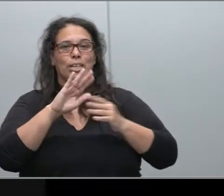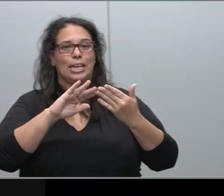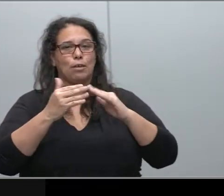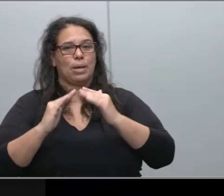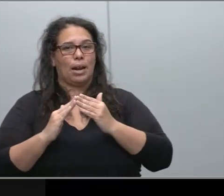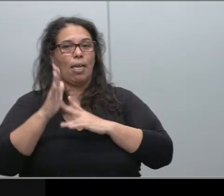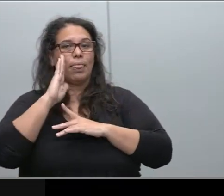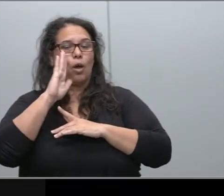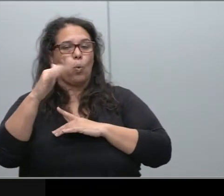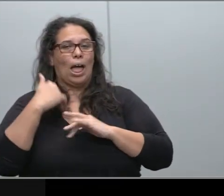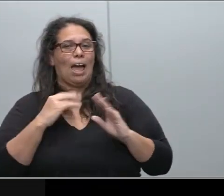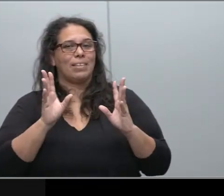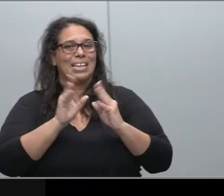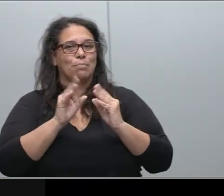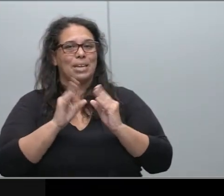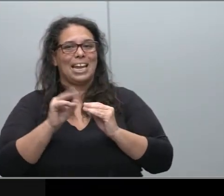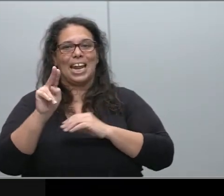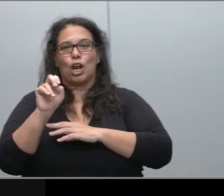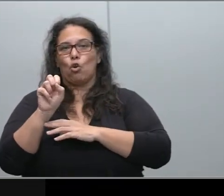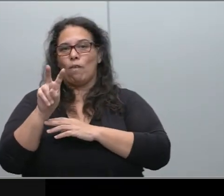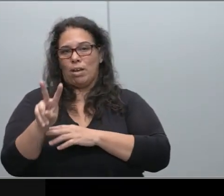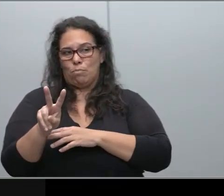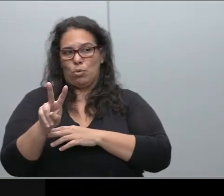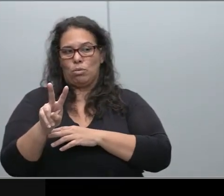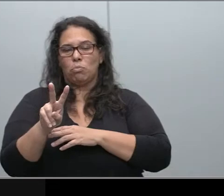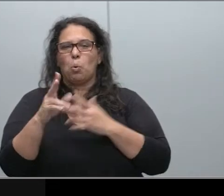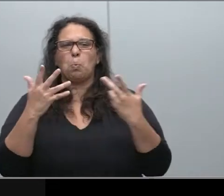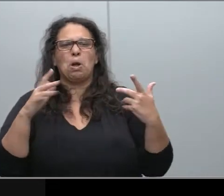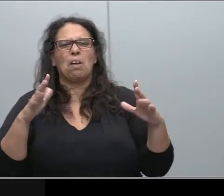to be embedded in academic lessons moving forward in the school year.